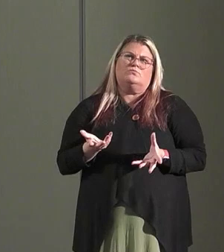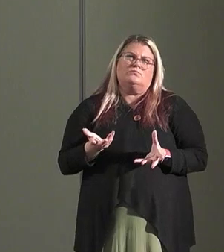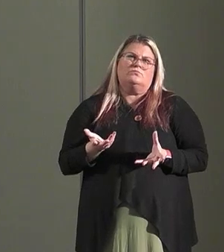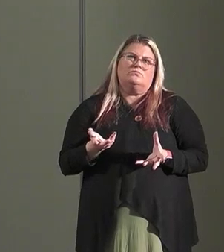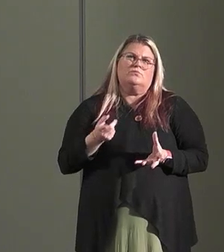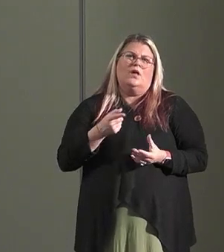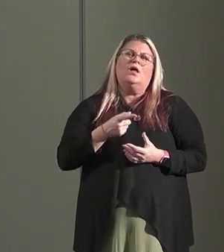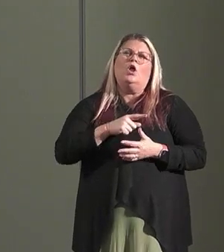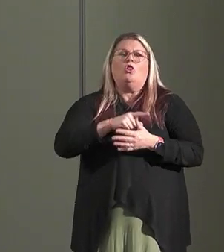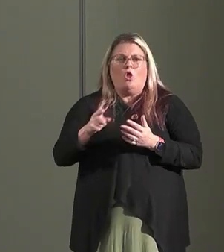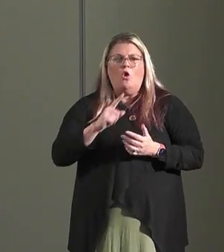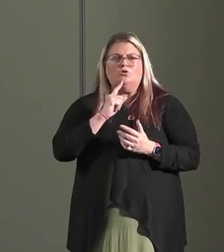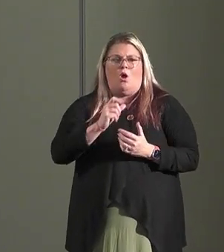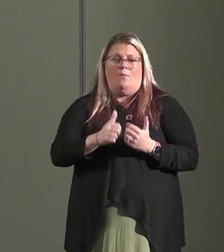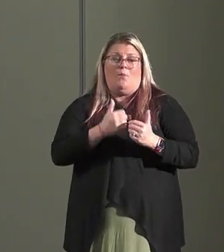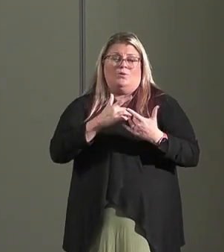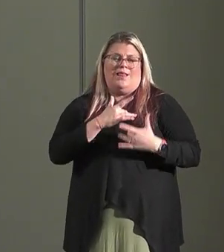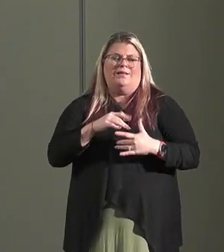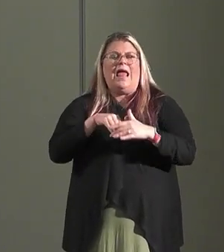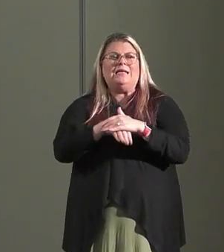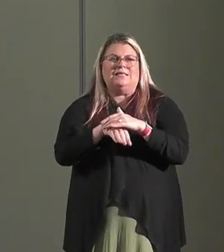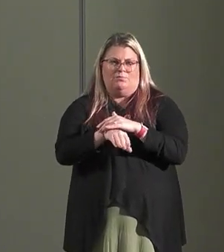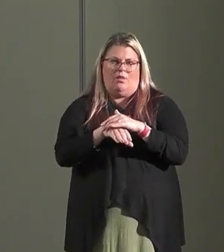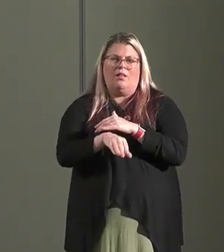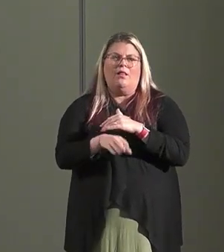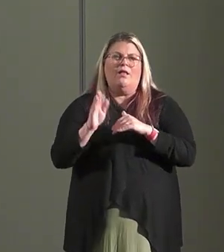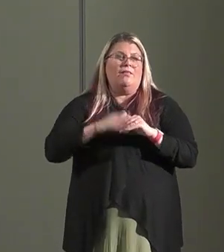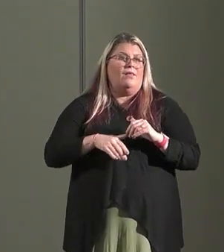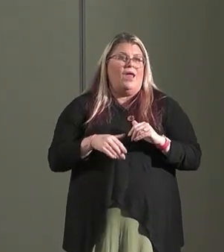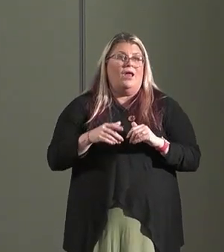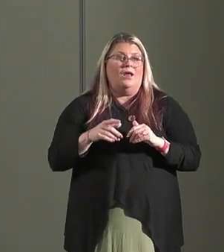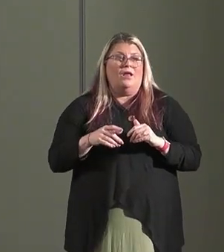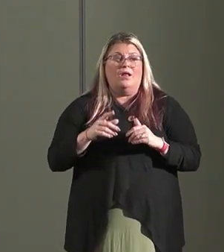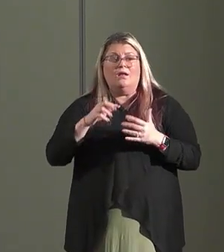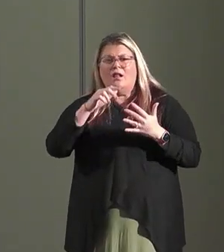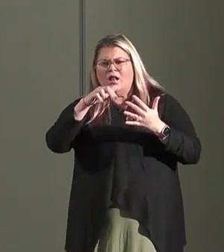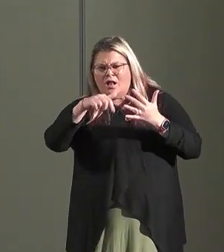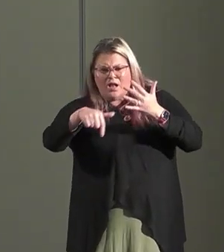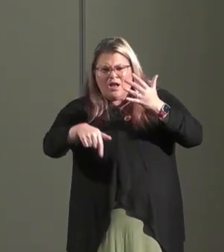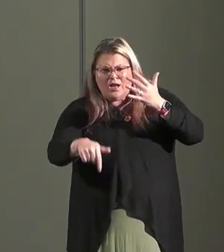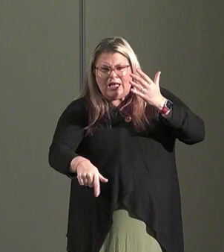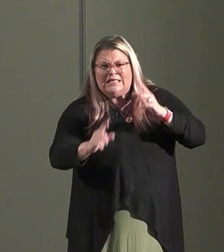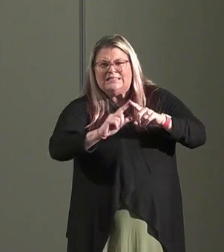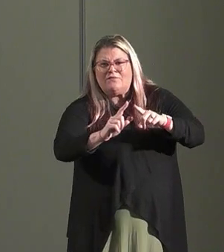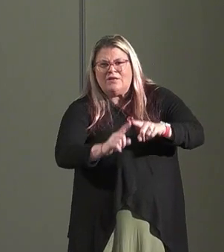are most likely more accessible than if you get further out into the trenches in higher education